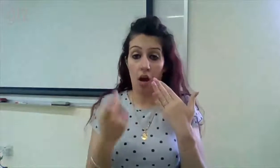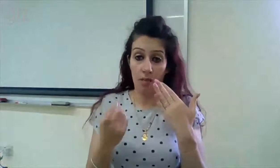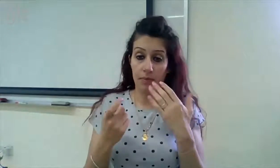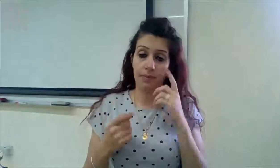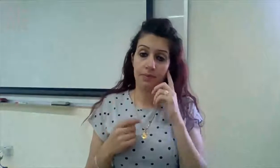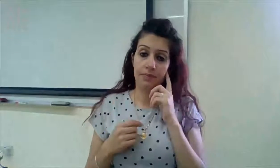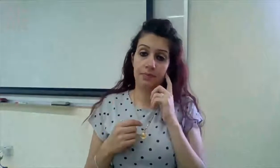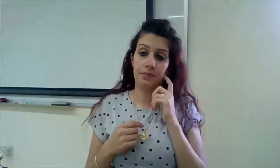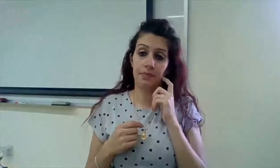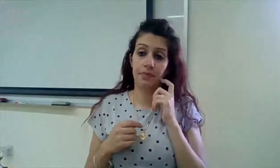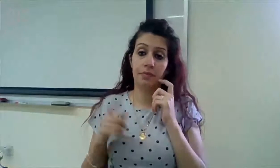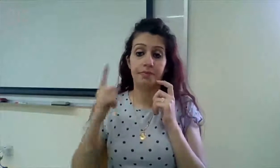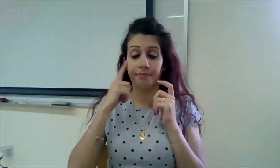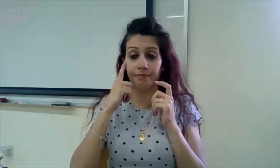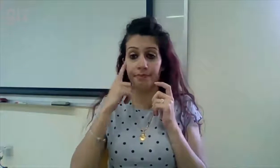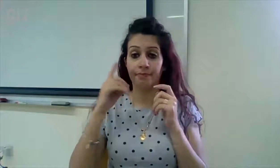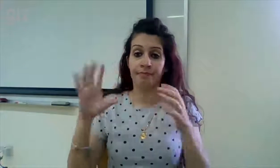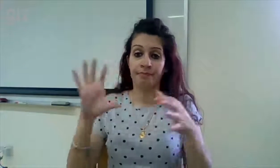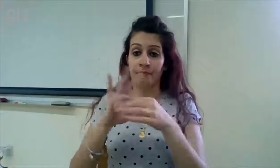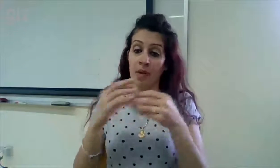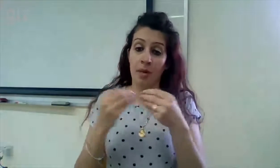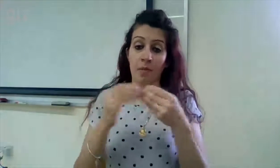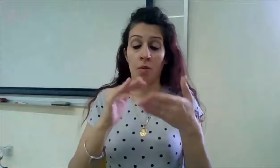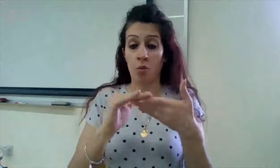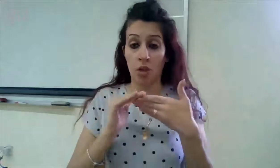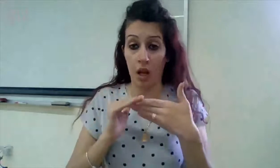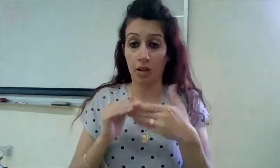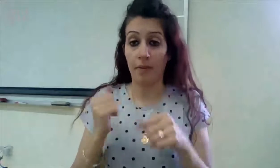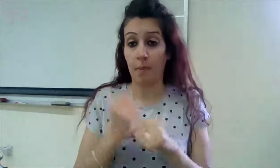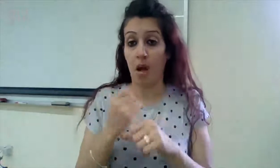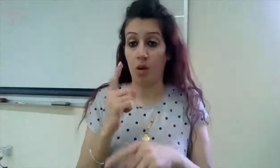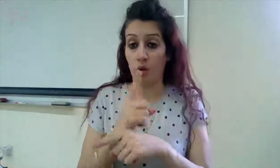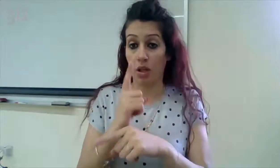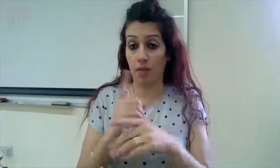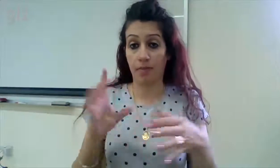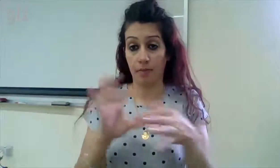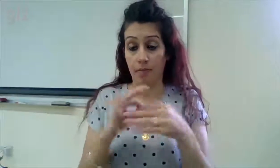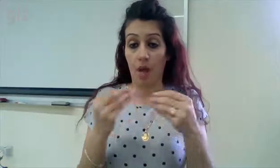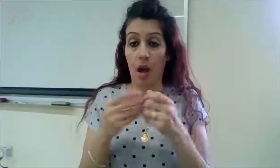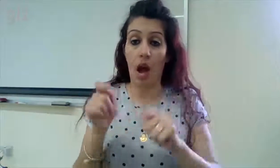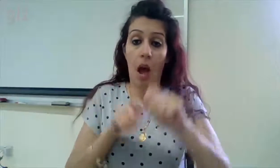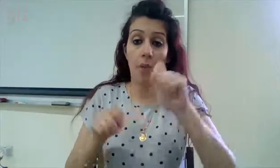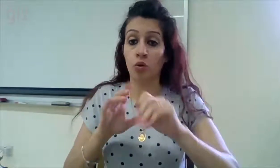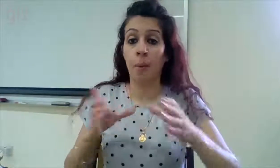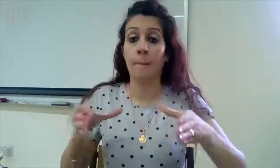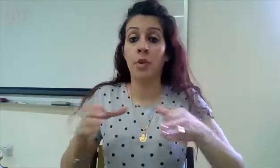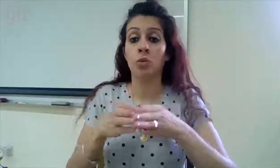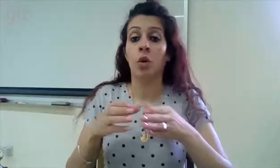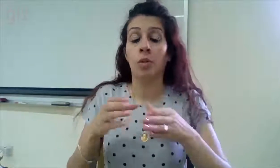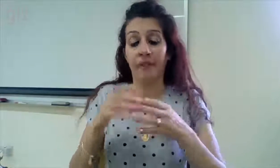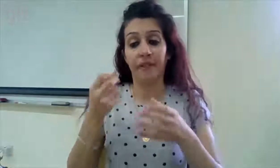it's a huge need this is the big gap that we found in coab in nineteen we as